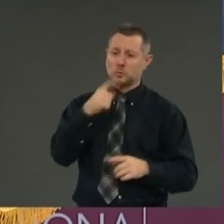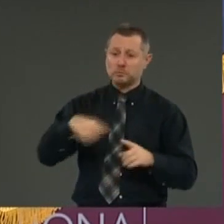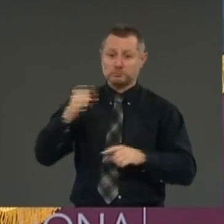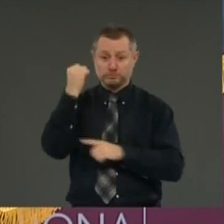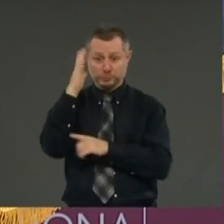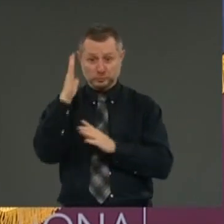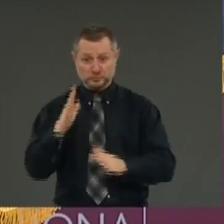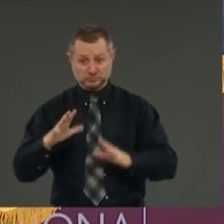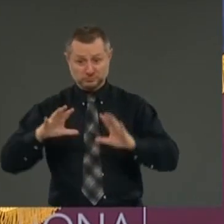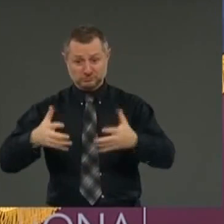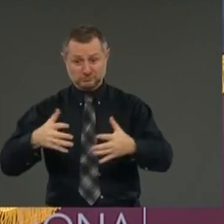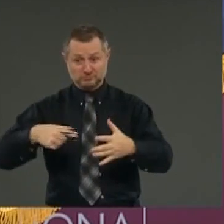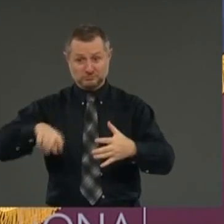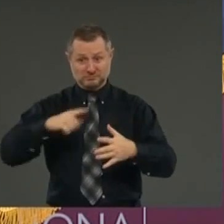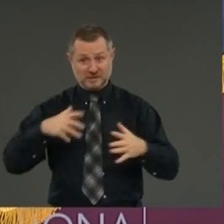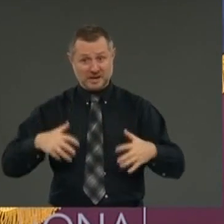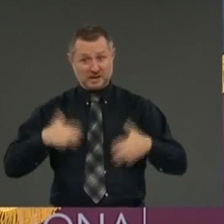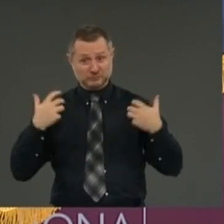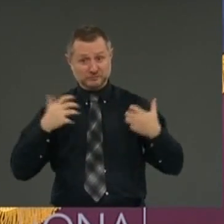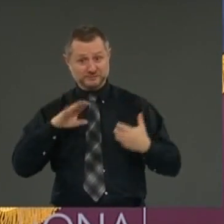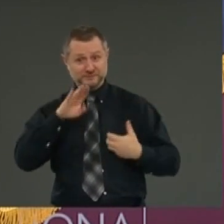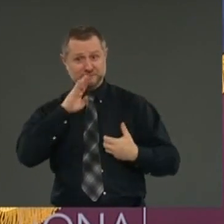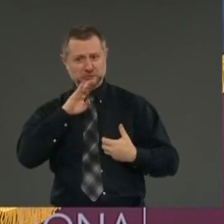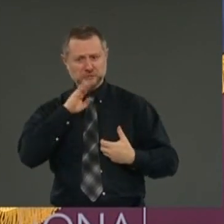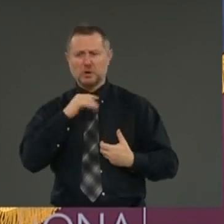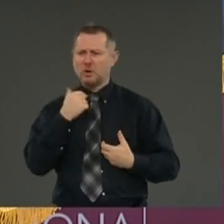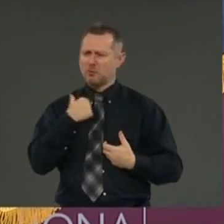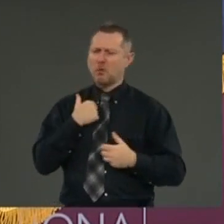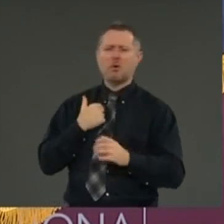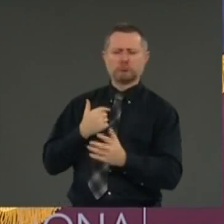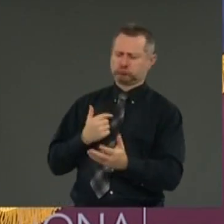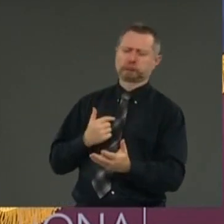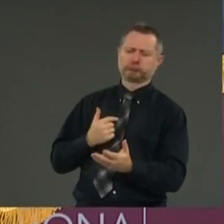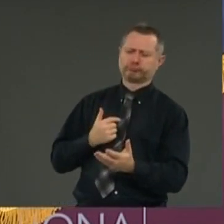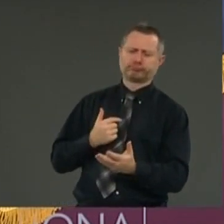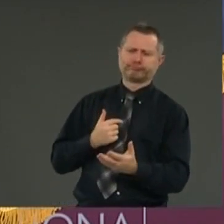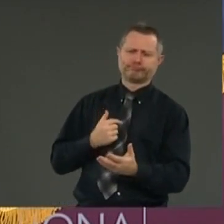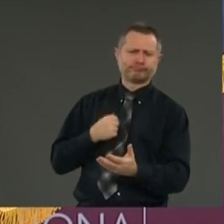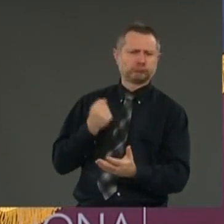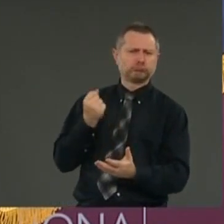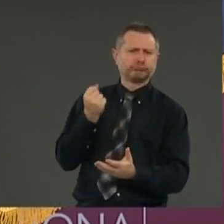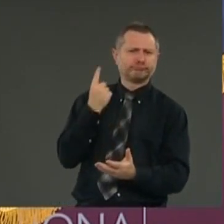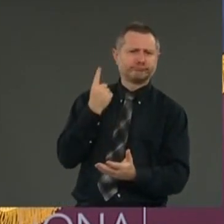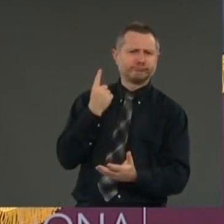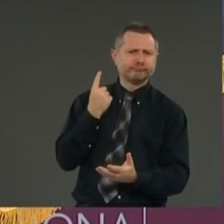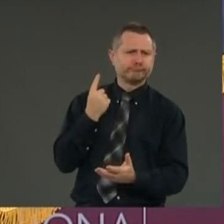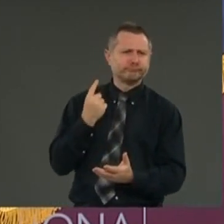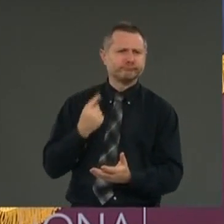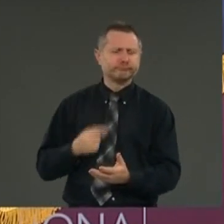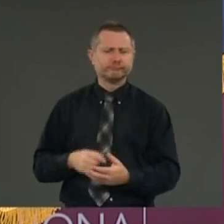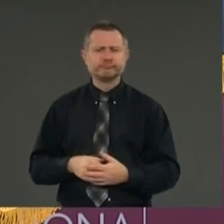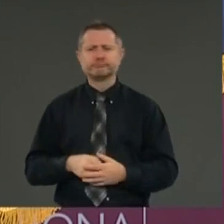BURGLARIES. BUT THE PROTESTERS AND THE ANGER